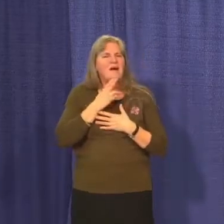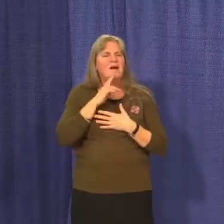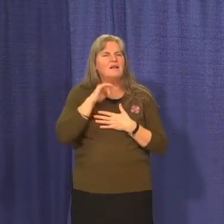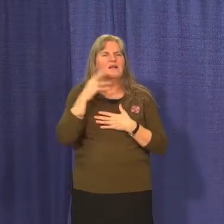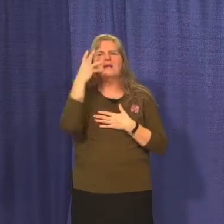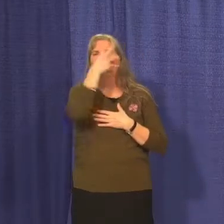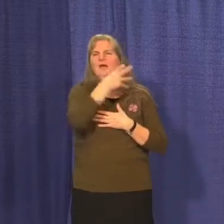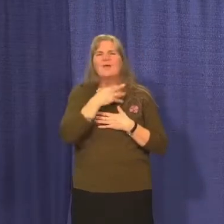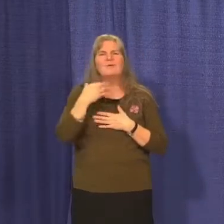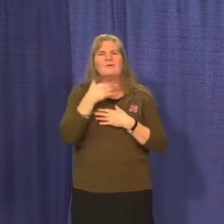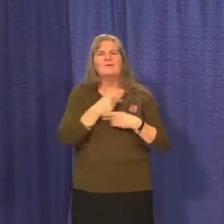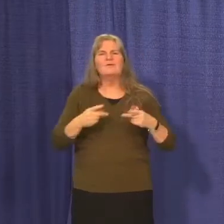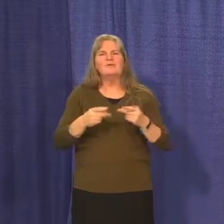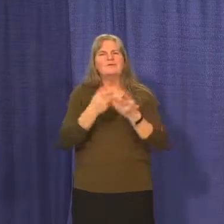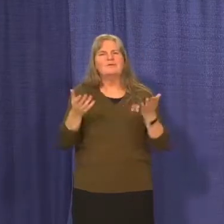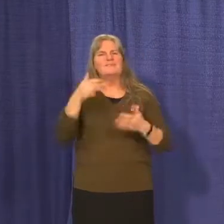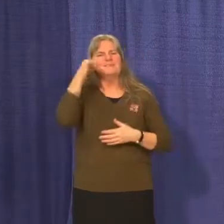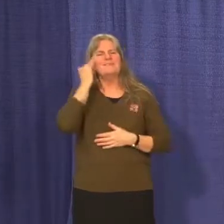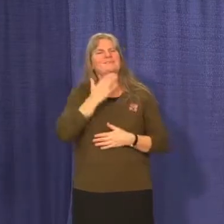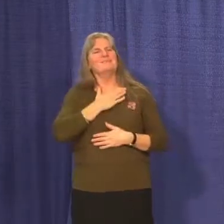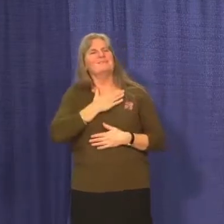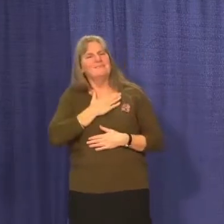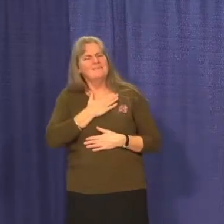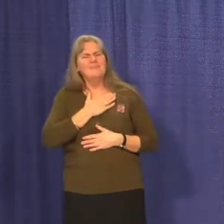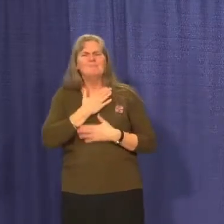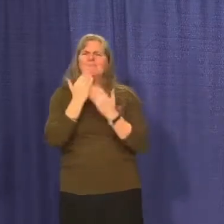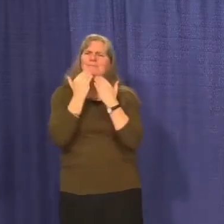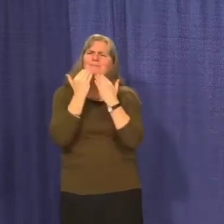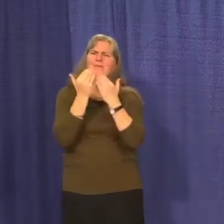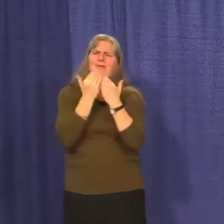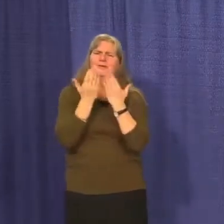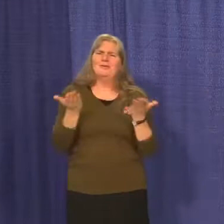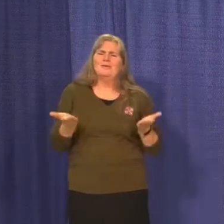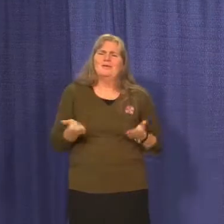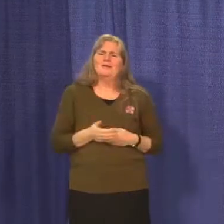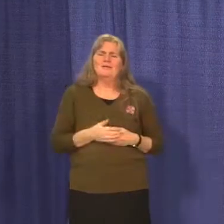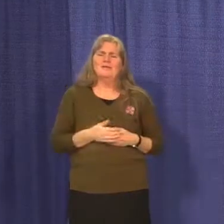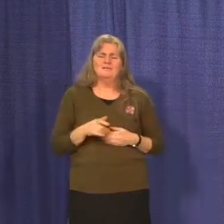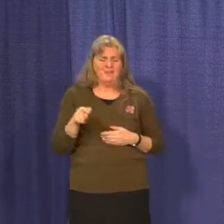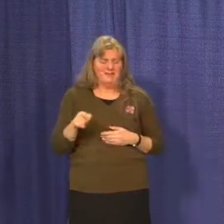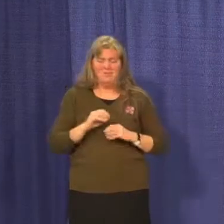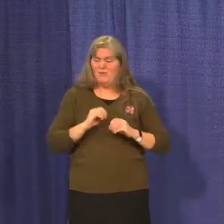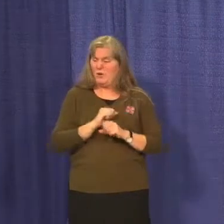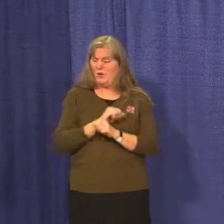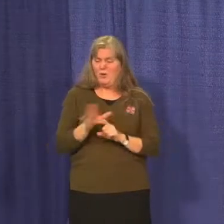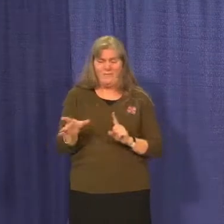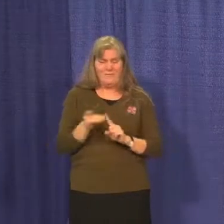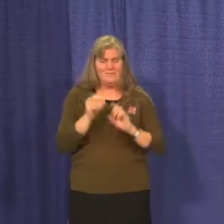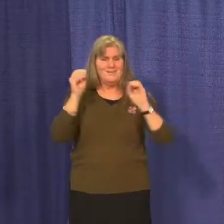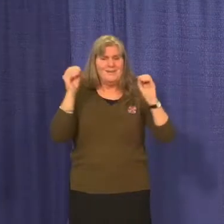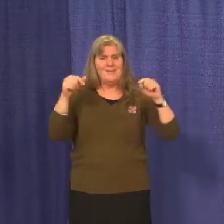ones again that what a beautiful place we are in, and grateful we are in a place with no active